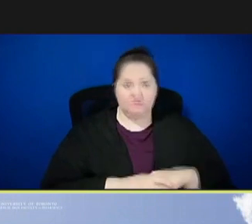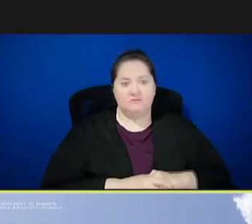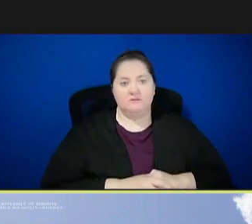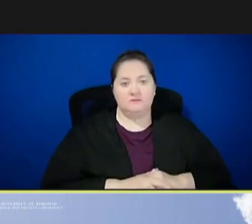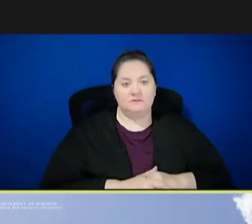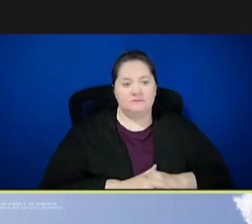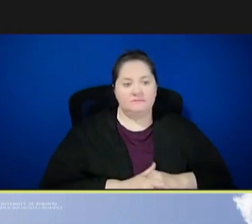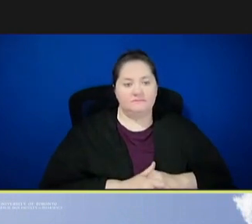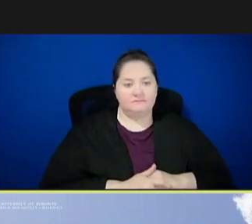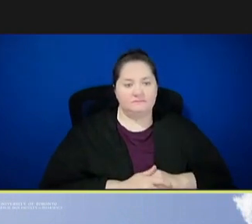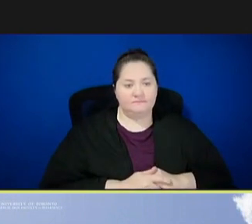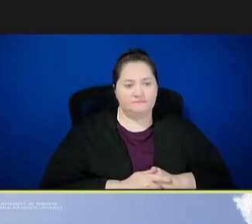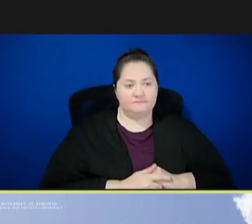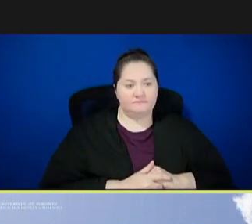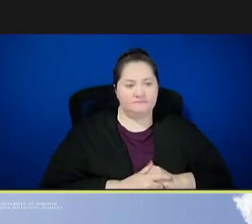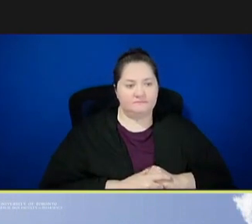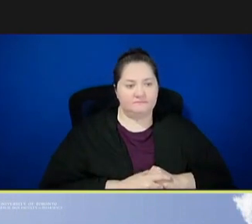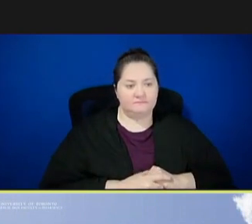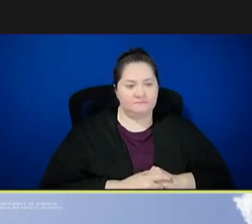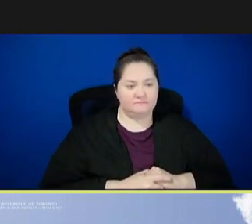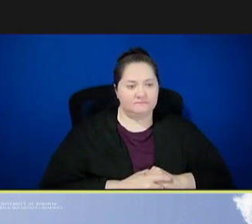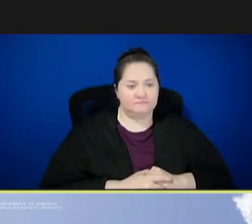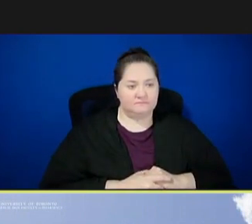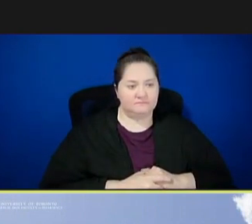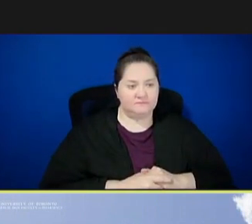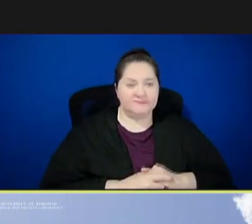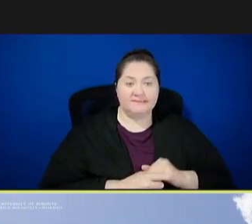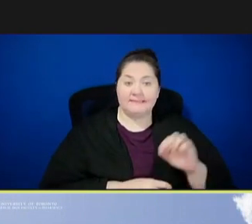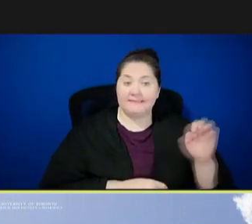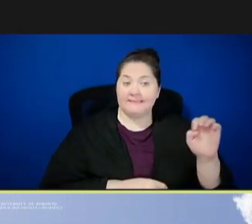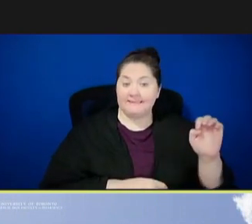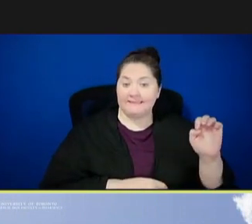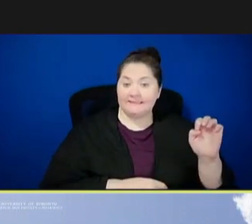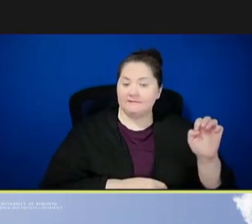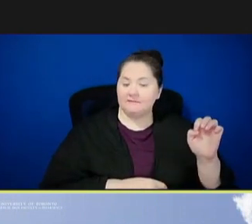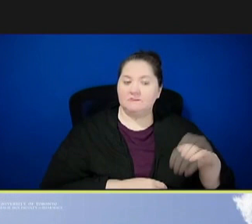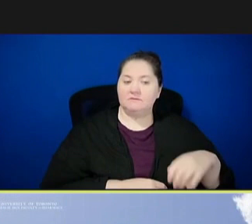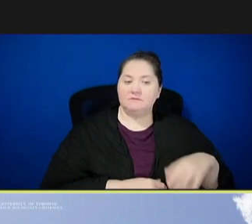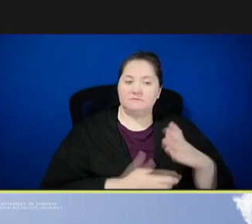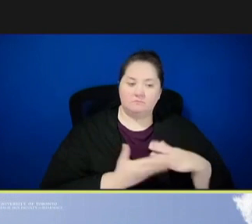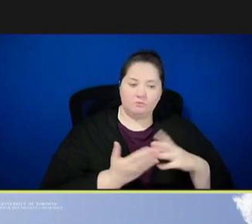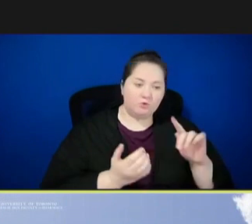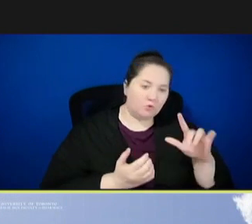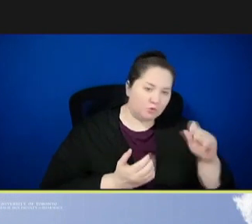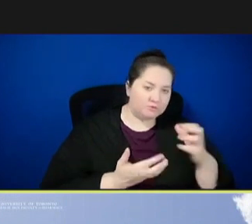to show you in each of these e-letter categories, some of their tools and resources that we use. We